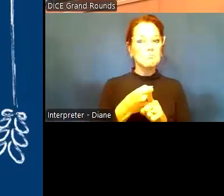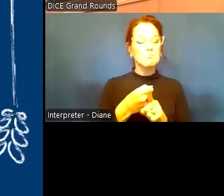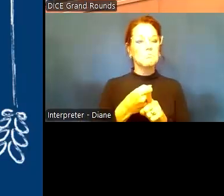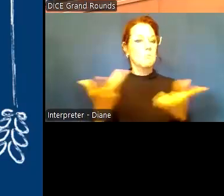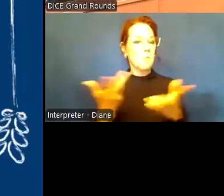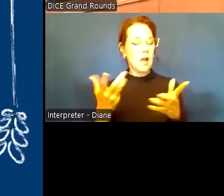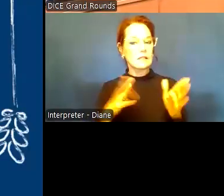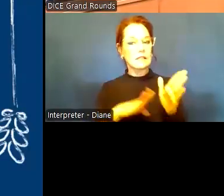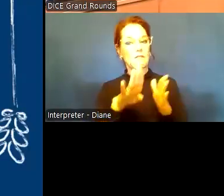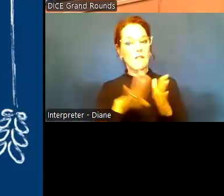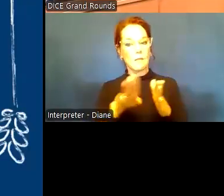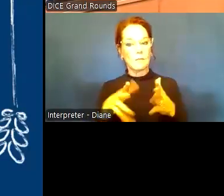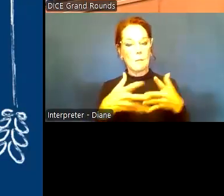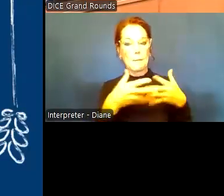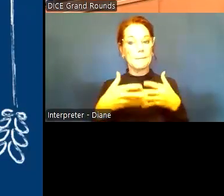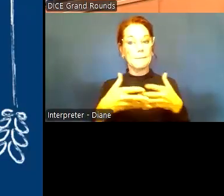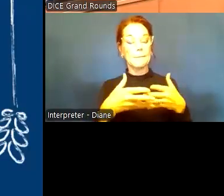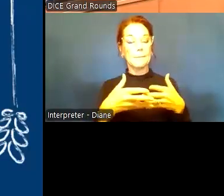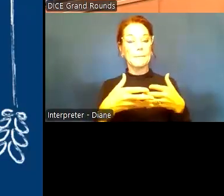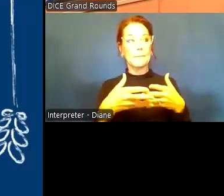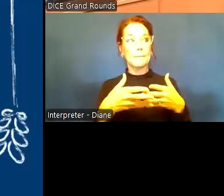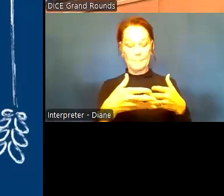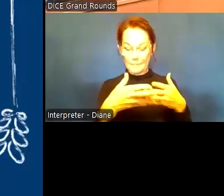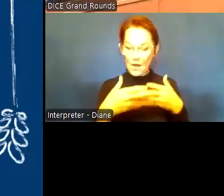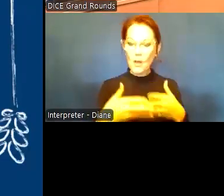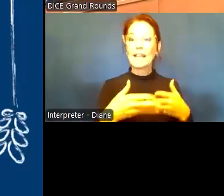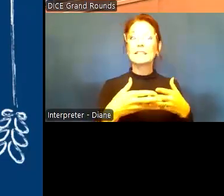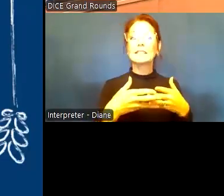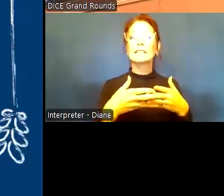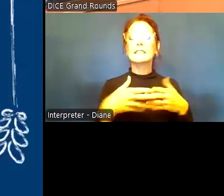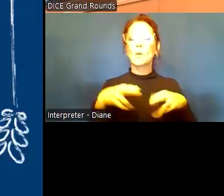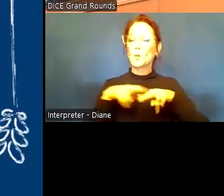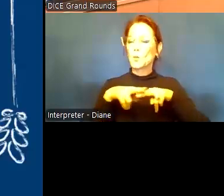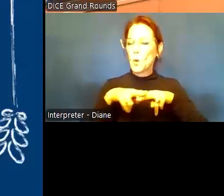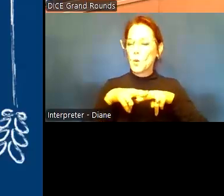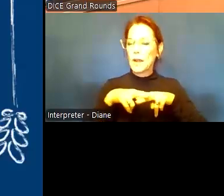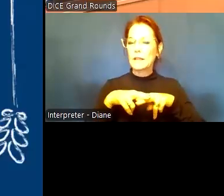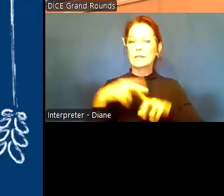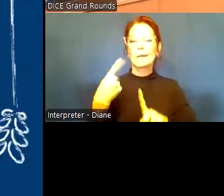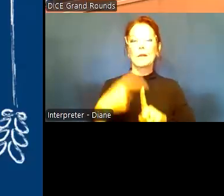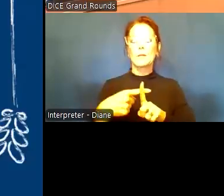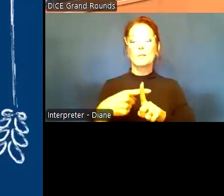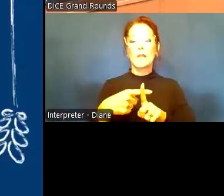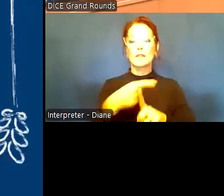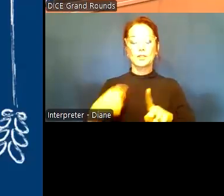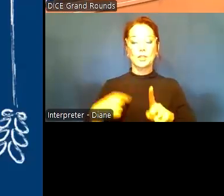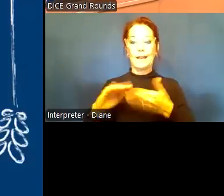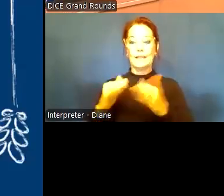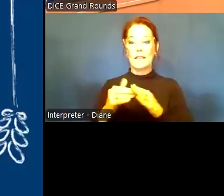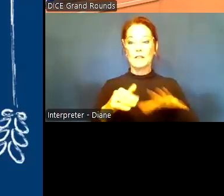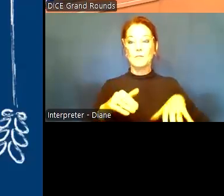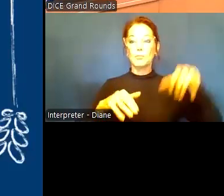of America's Ro role Railways and the rise of chinatowns in the US uh so thank you for